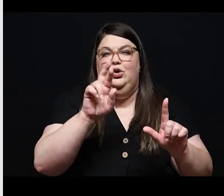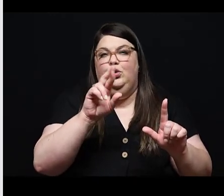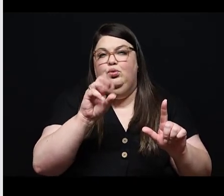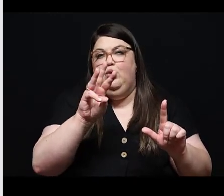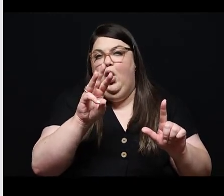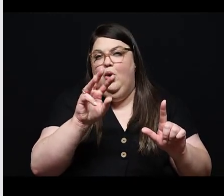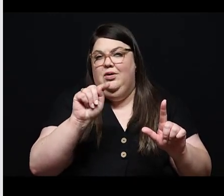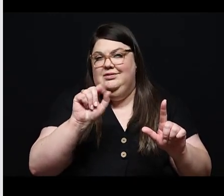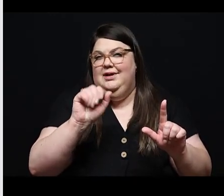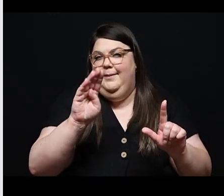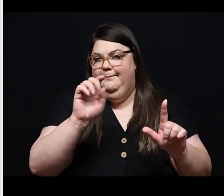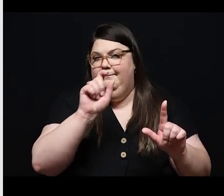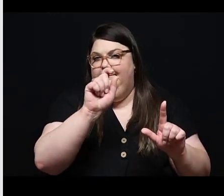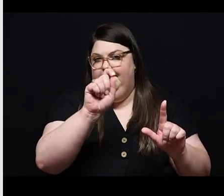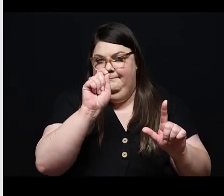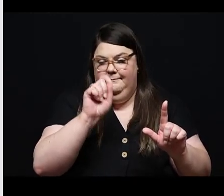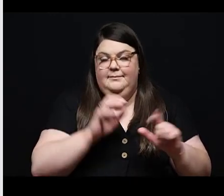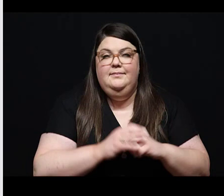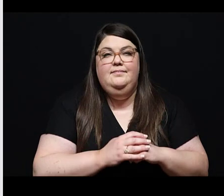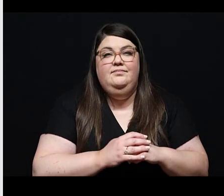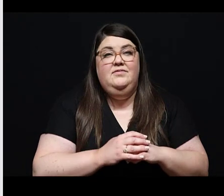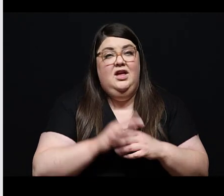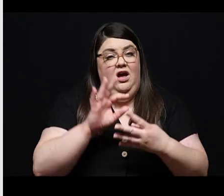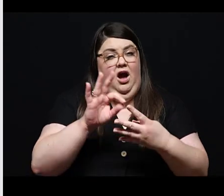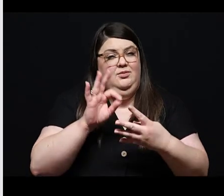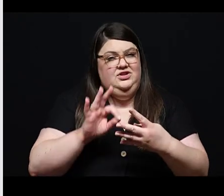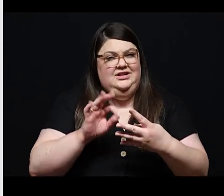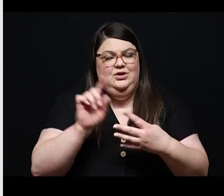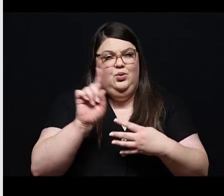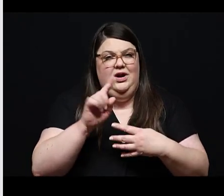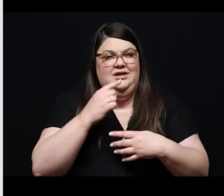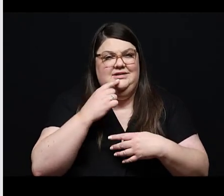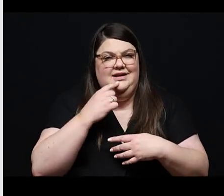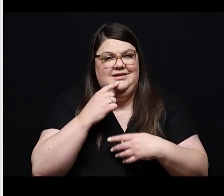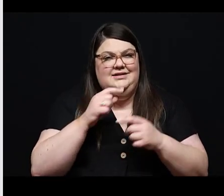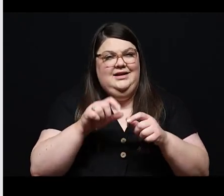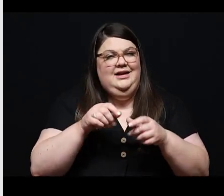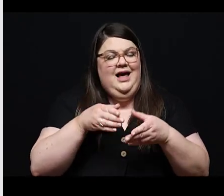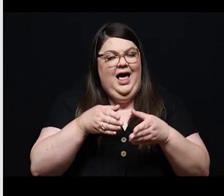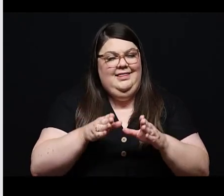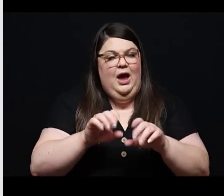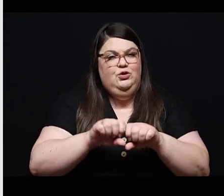Under options, unselect the “Allow row to break across pages option”.